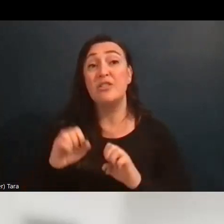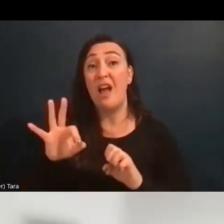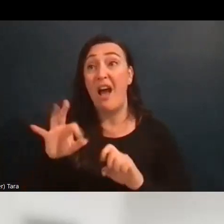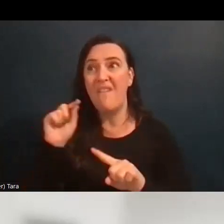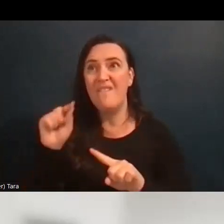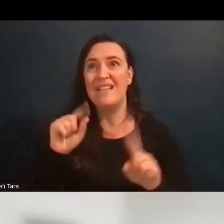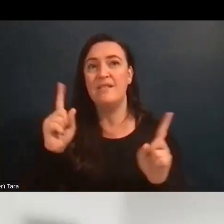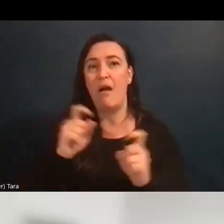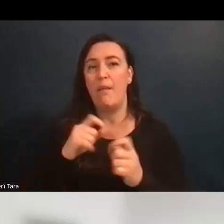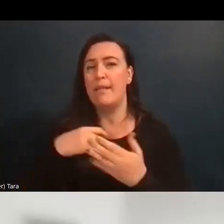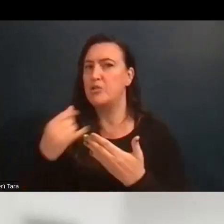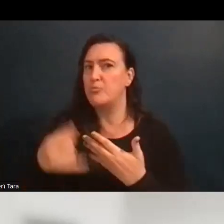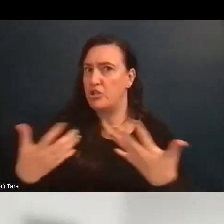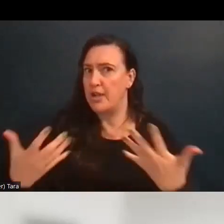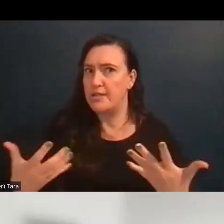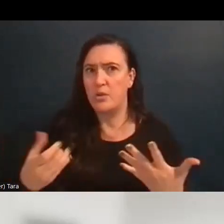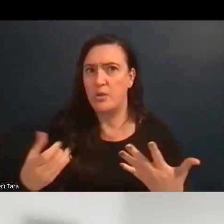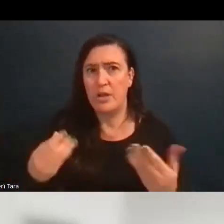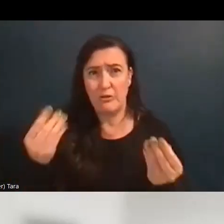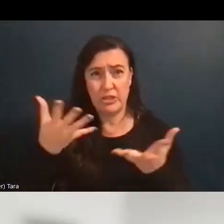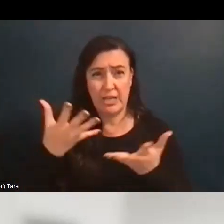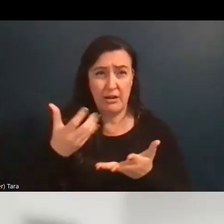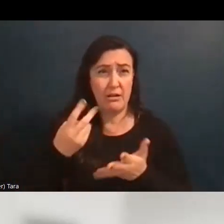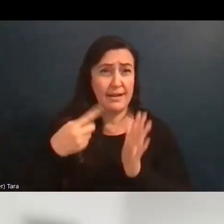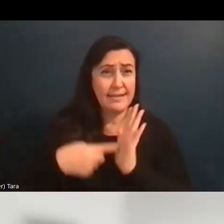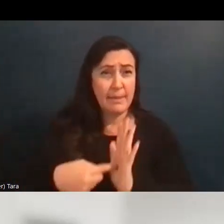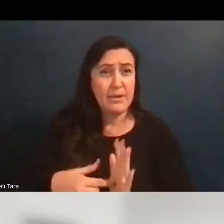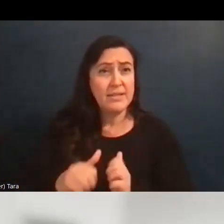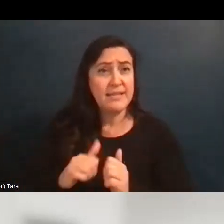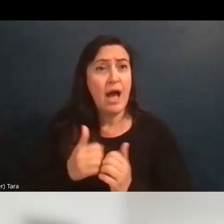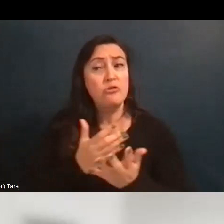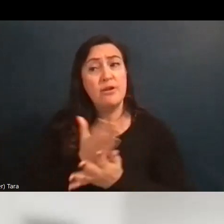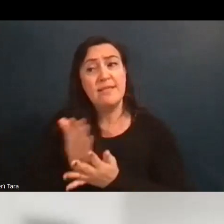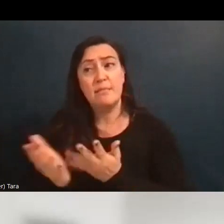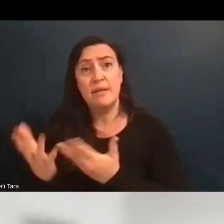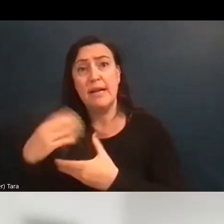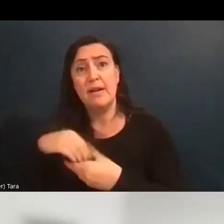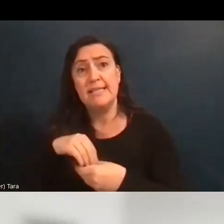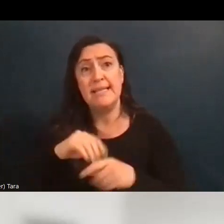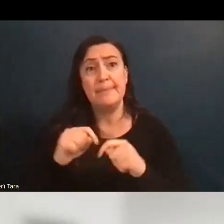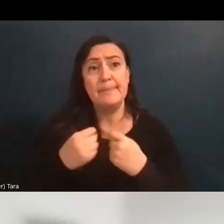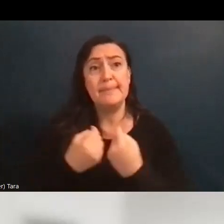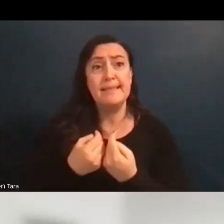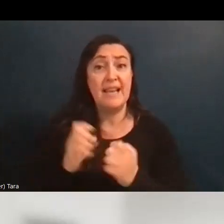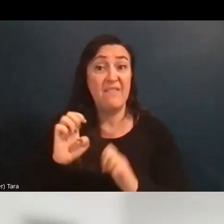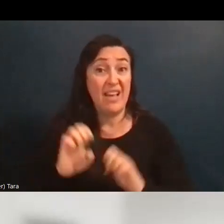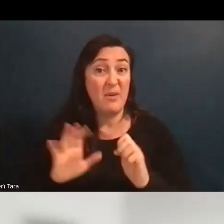So can you share a few examples of how transdisciplinary teams evaluate their progress?